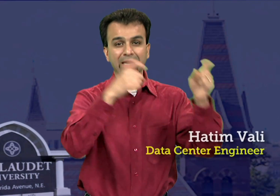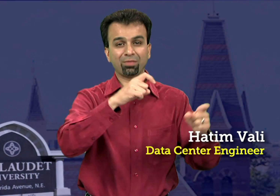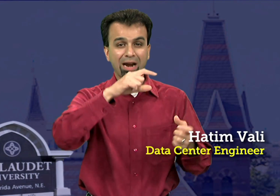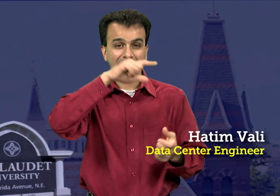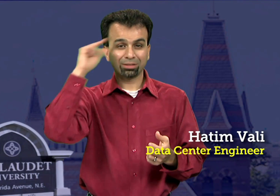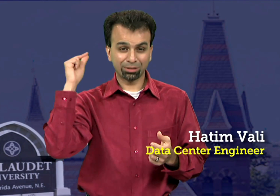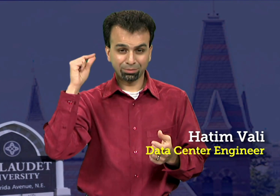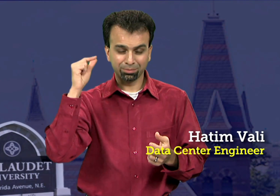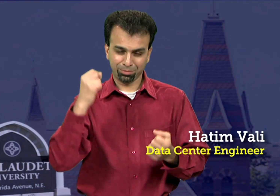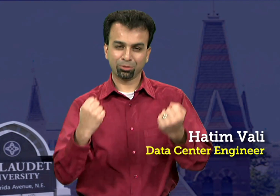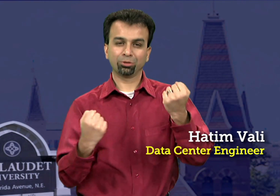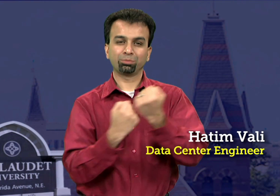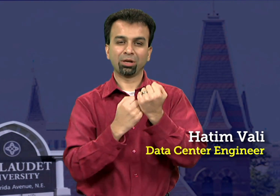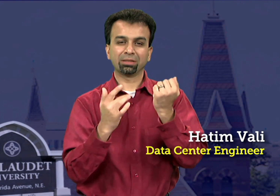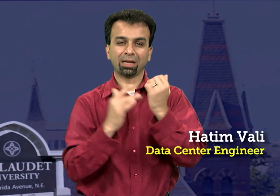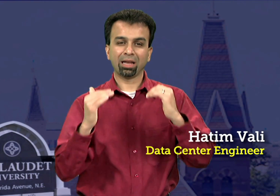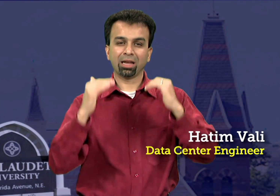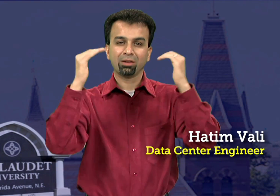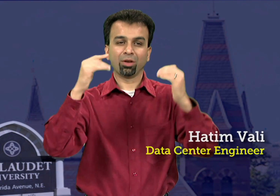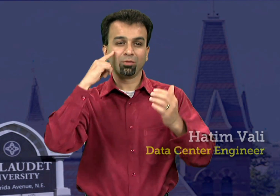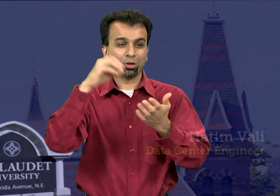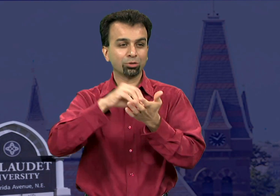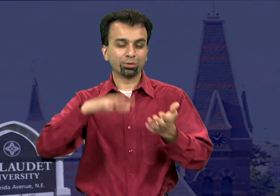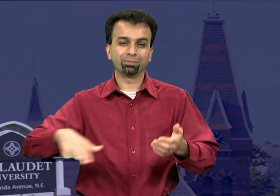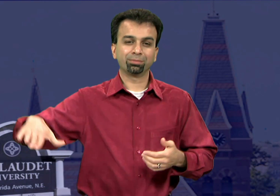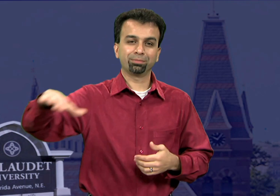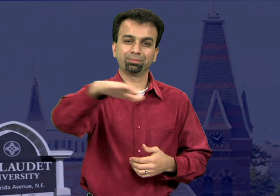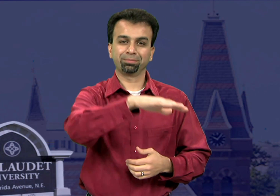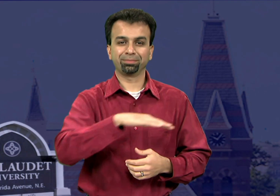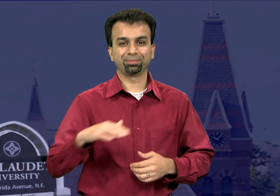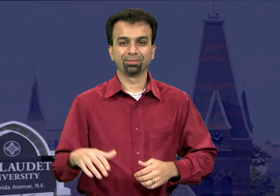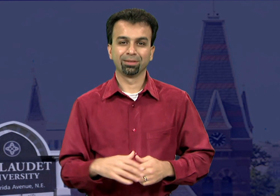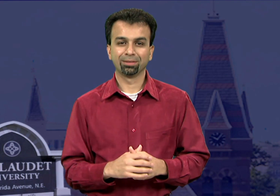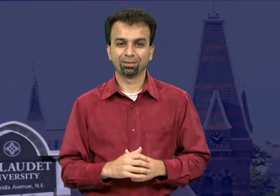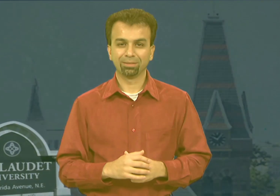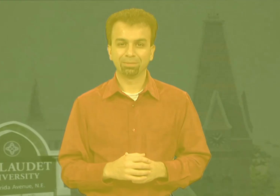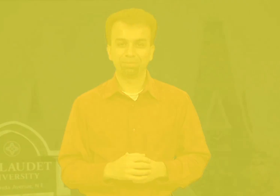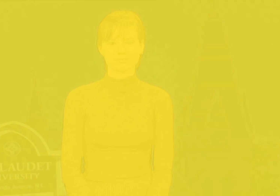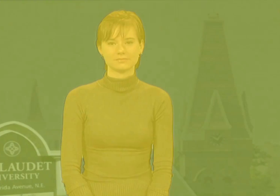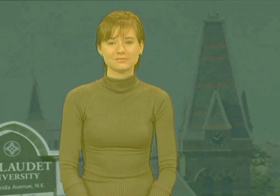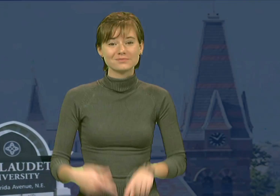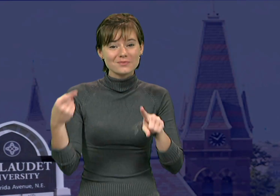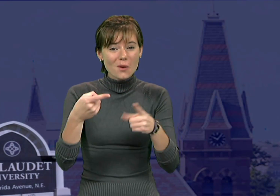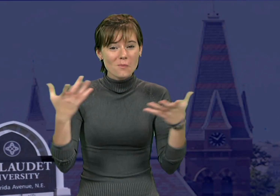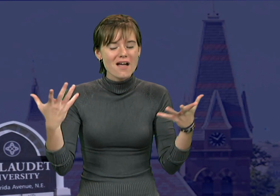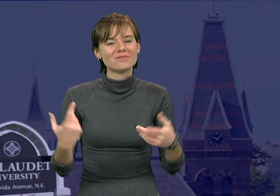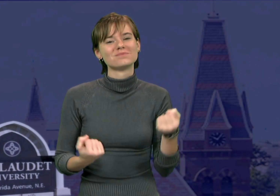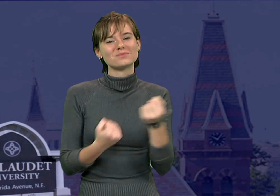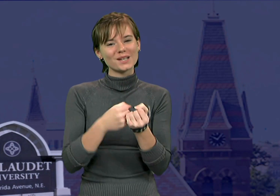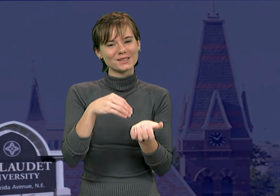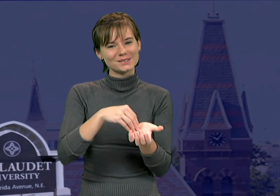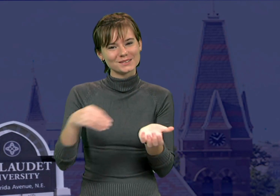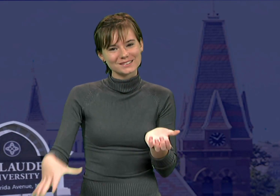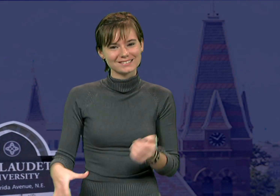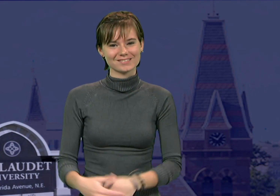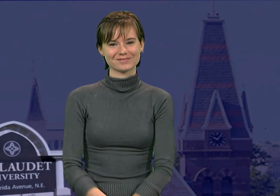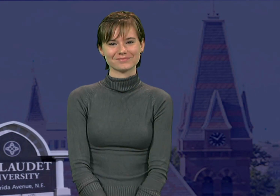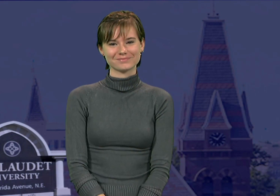Give to Gallaudet to support technical advancements for students. The point is what? Support students.